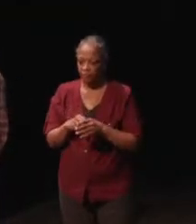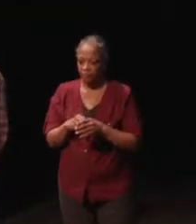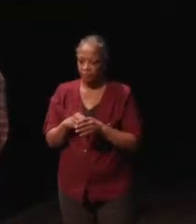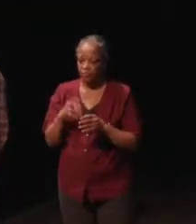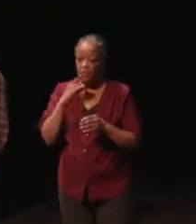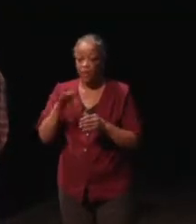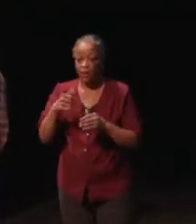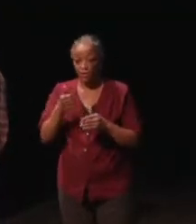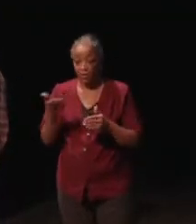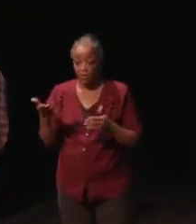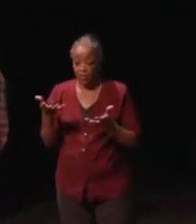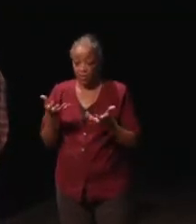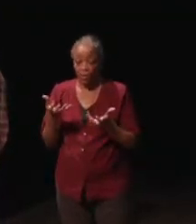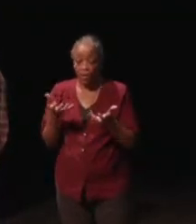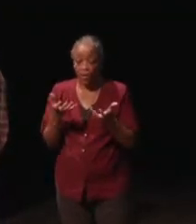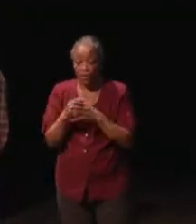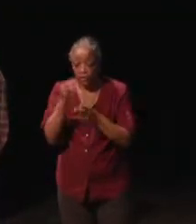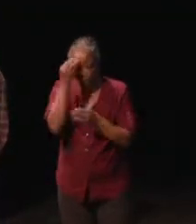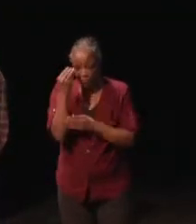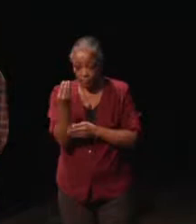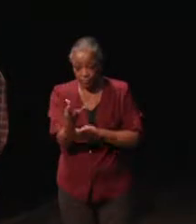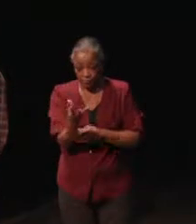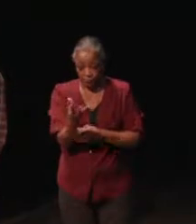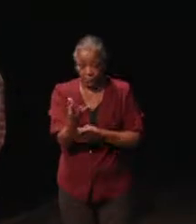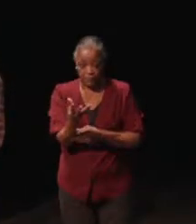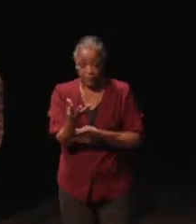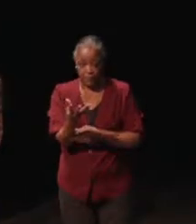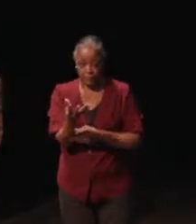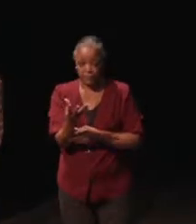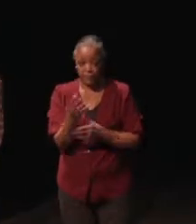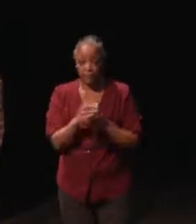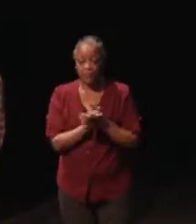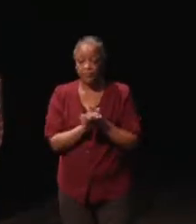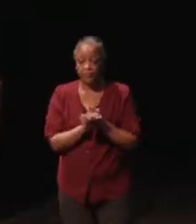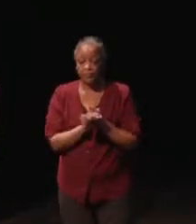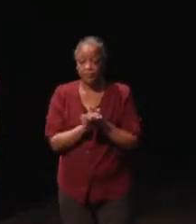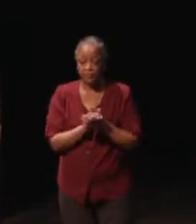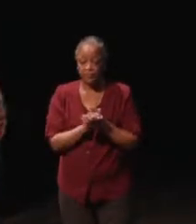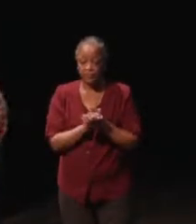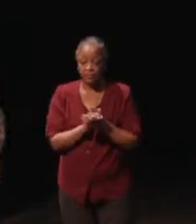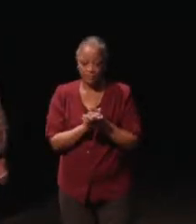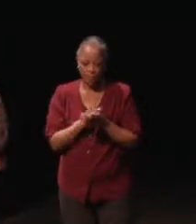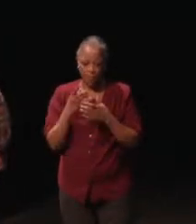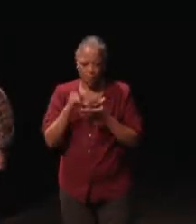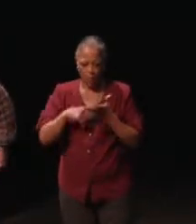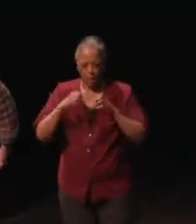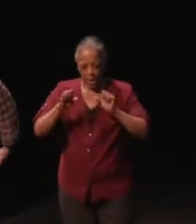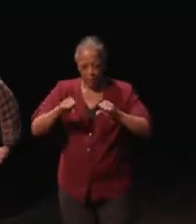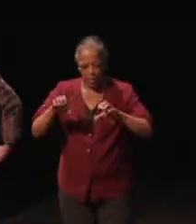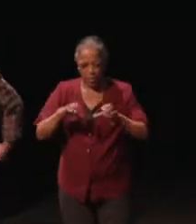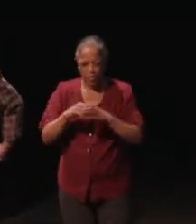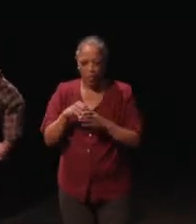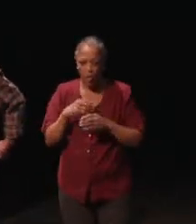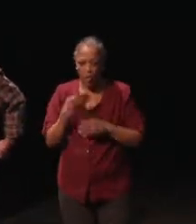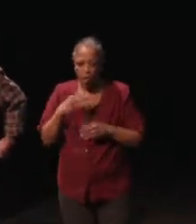The thing we'd like to point out is that, what we were able to do on the Naughty Dog game and what we're going to talk